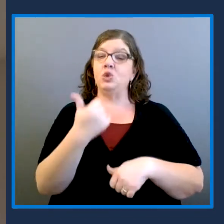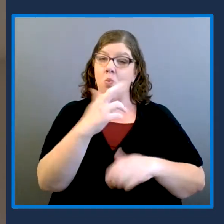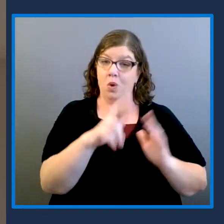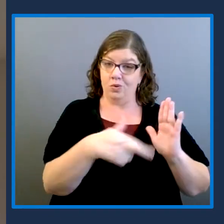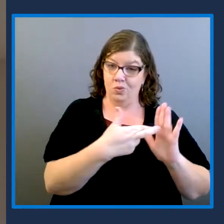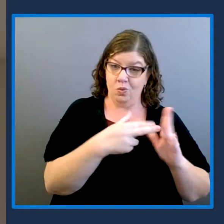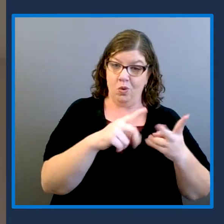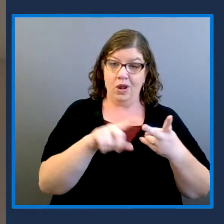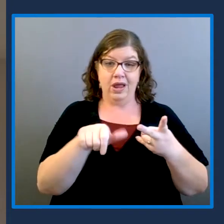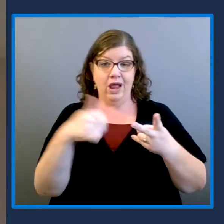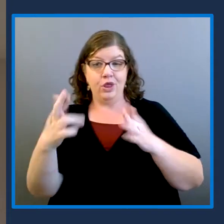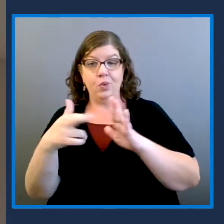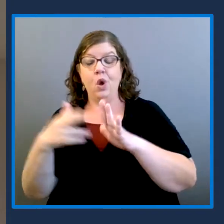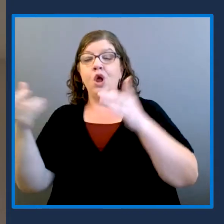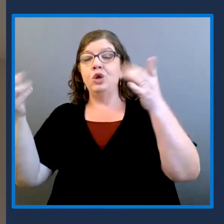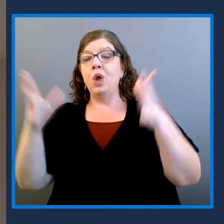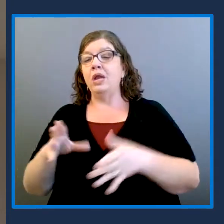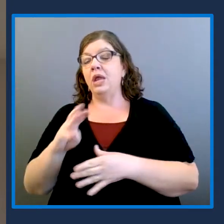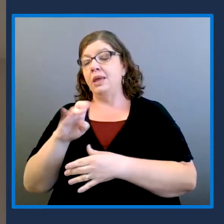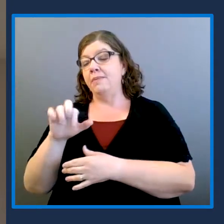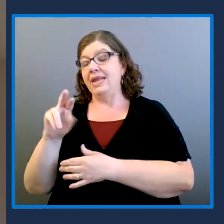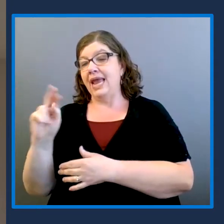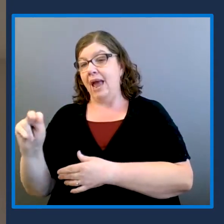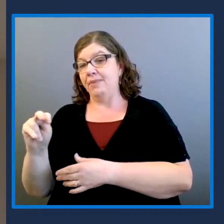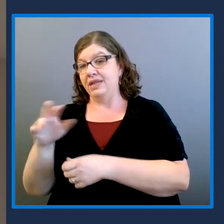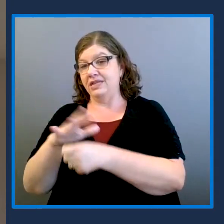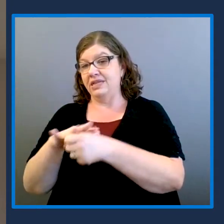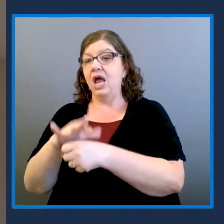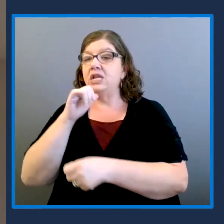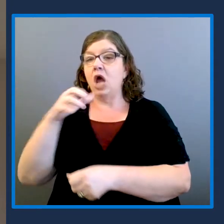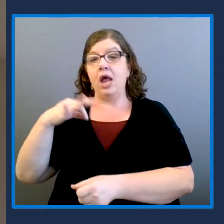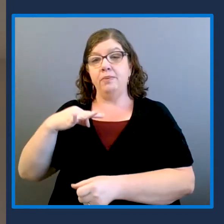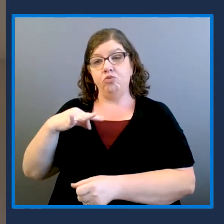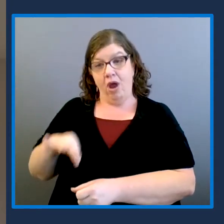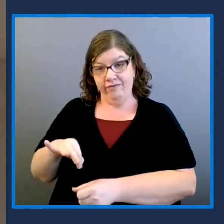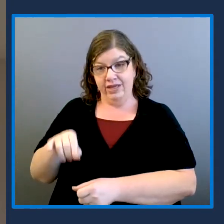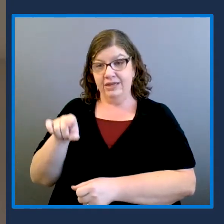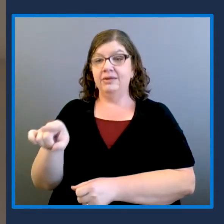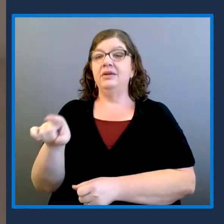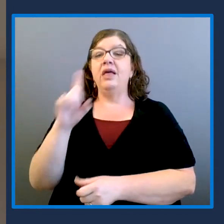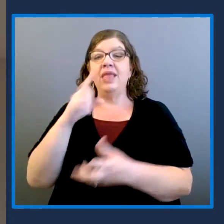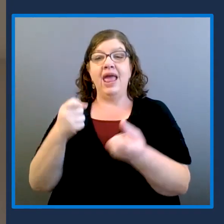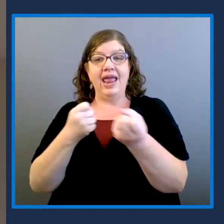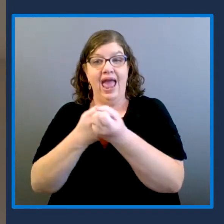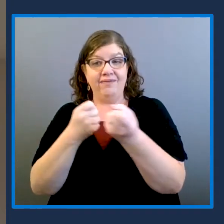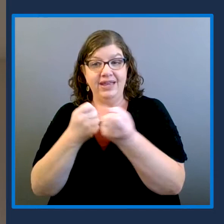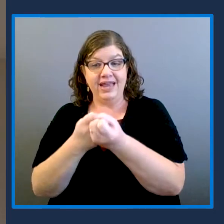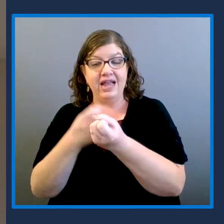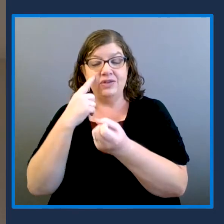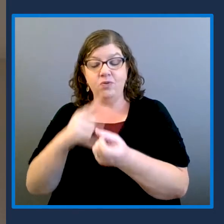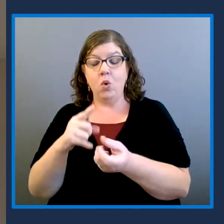another hat i wear is the director of a minneapolis-based nonprofit that advocates